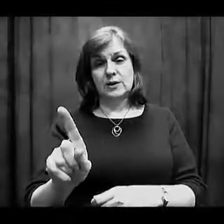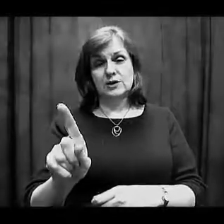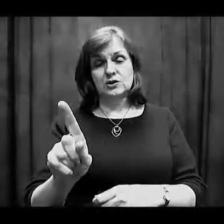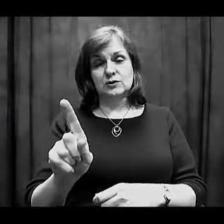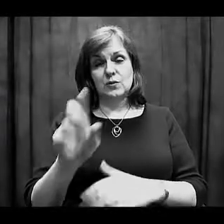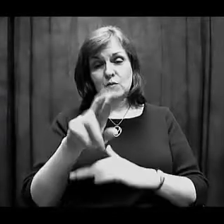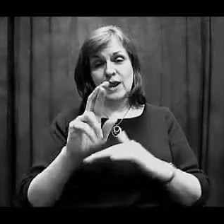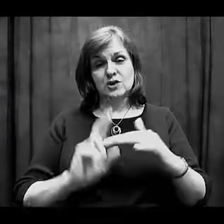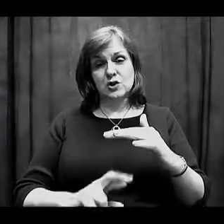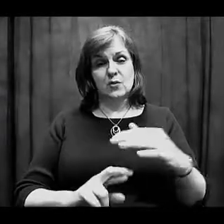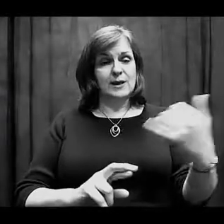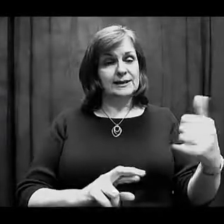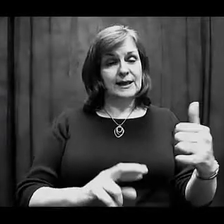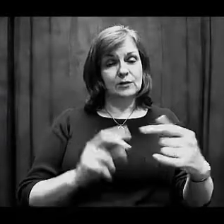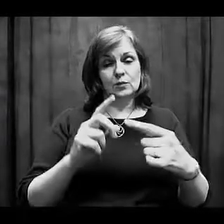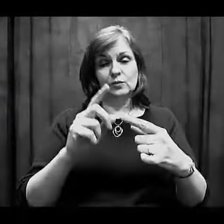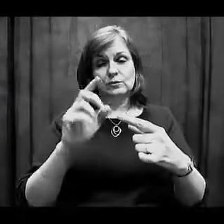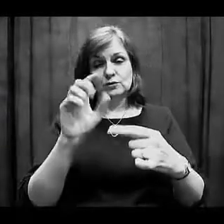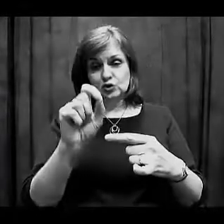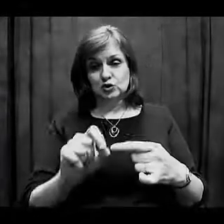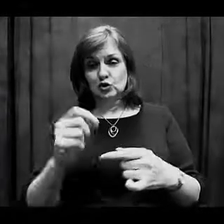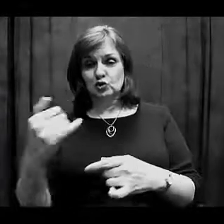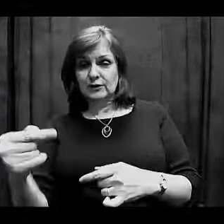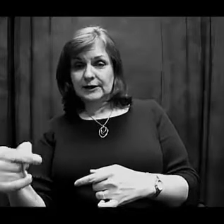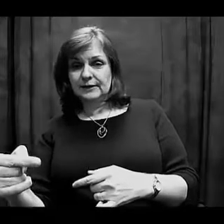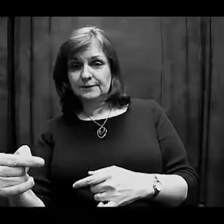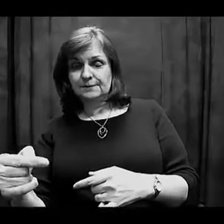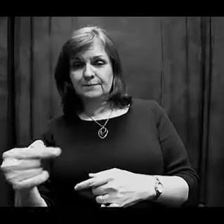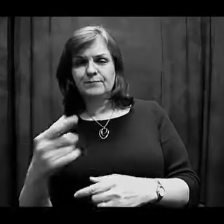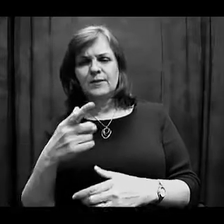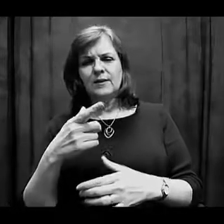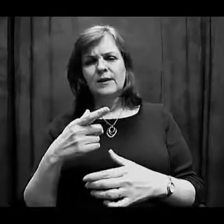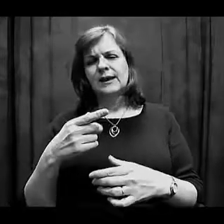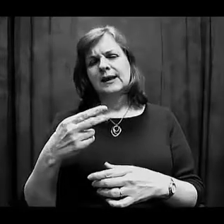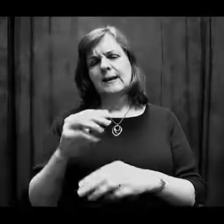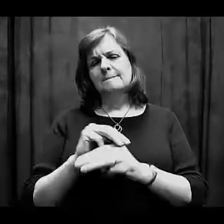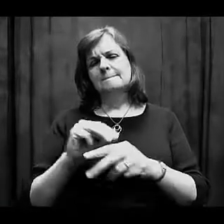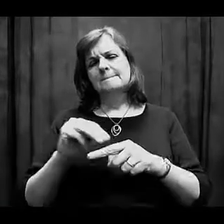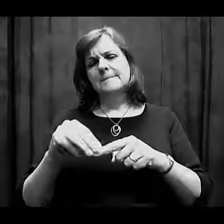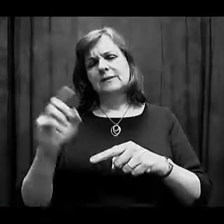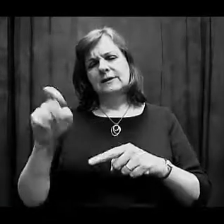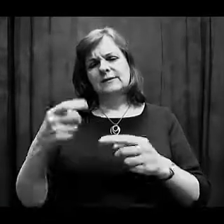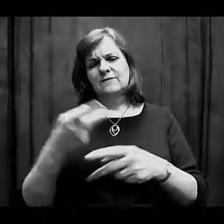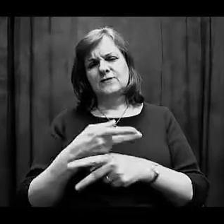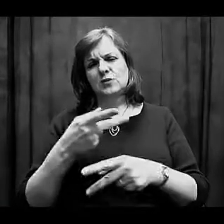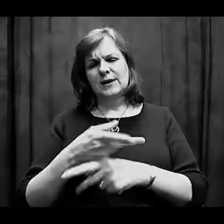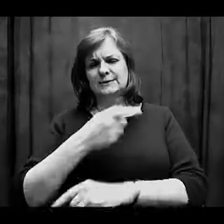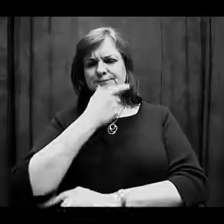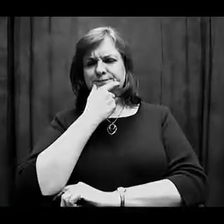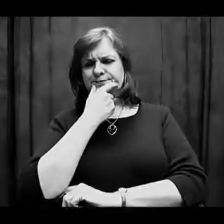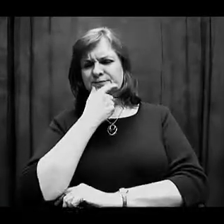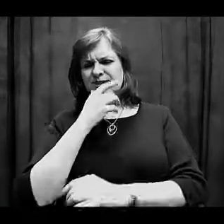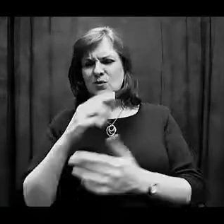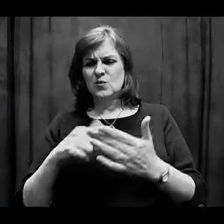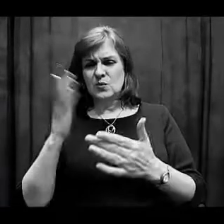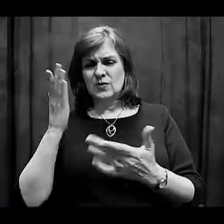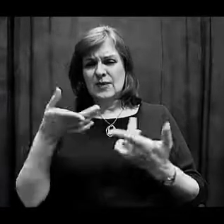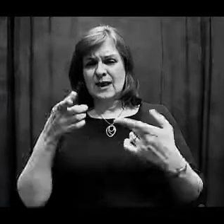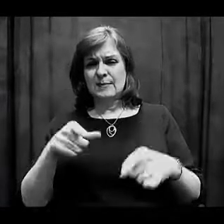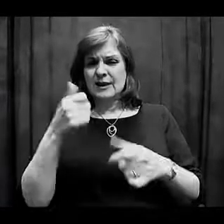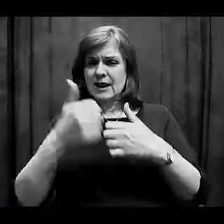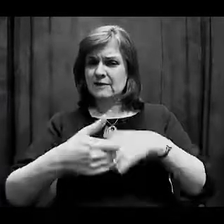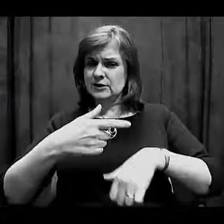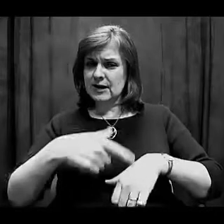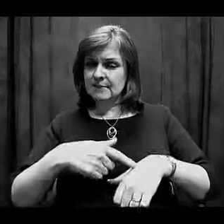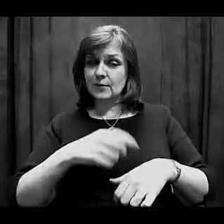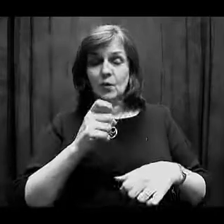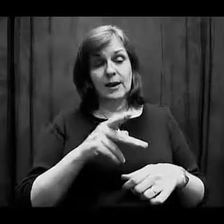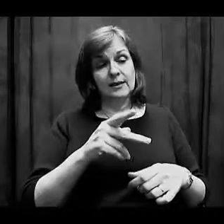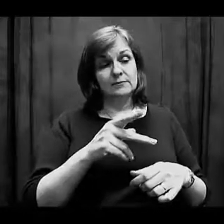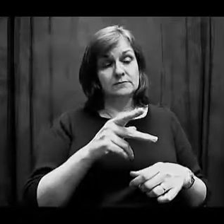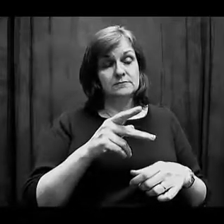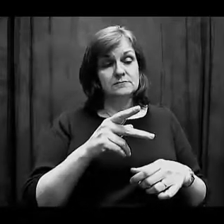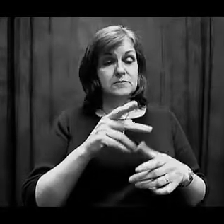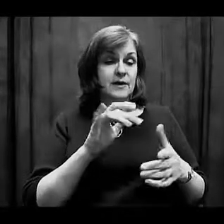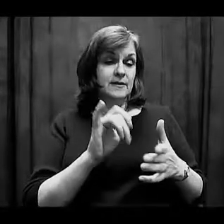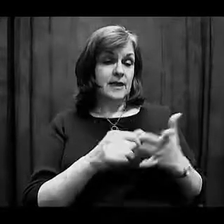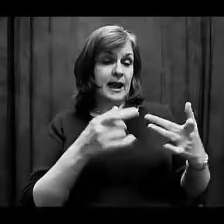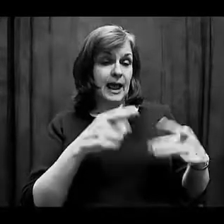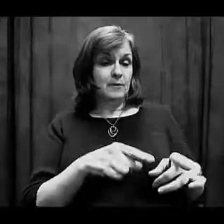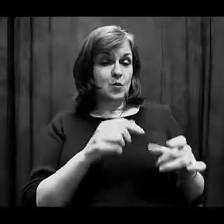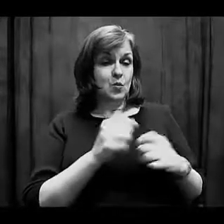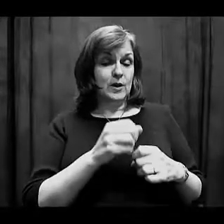yellow to green --- so what he's gotta figure out is if this is every single time?? well it worked with his flowers we showed you that